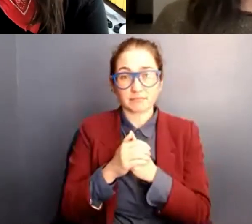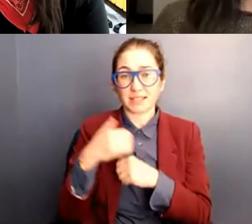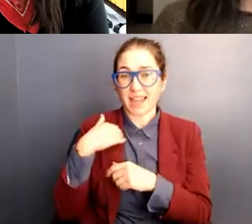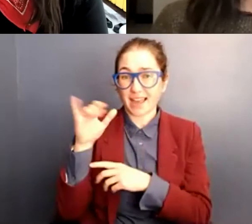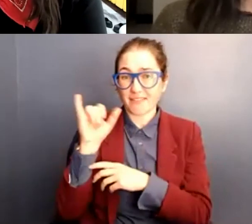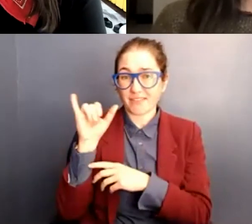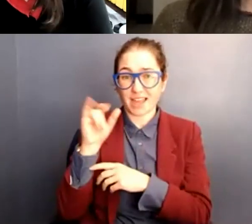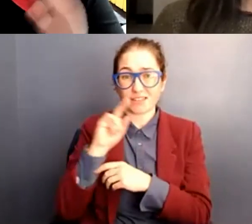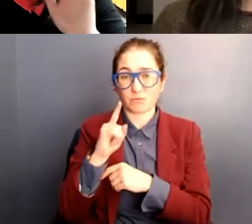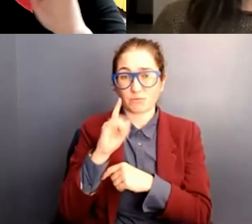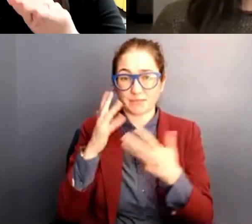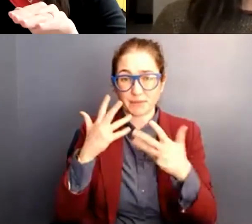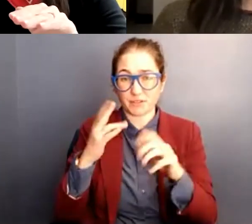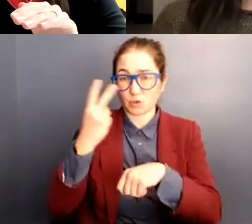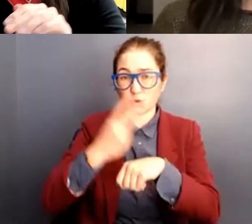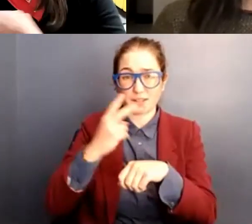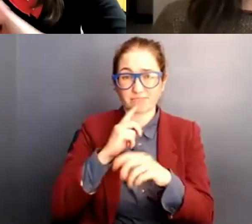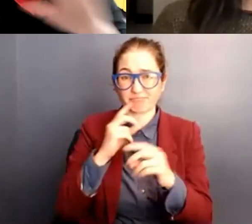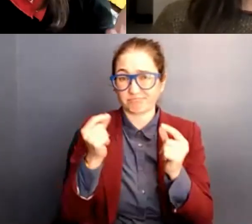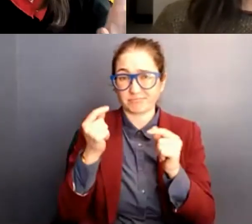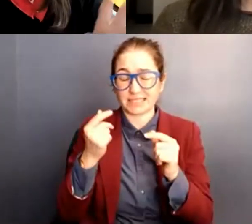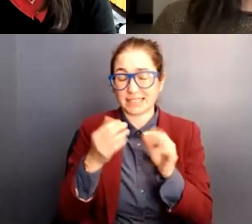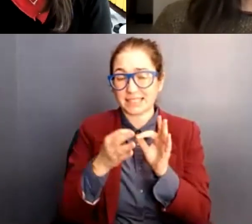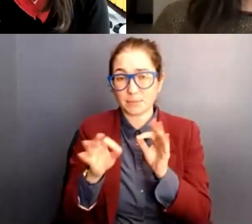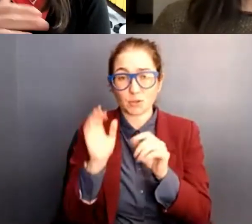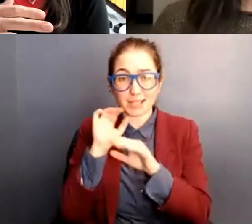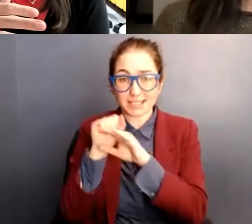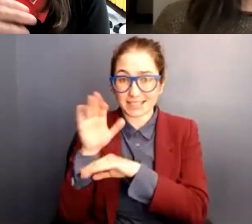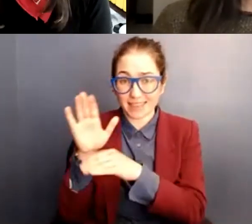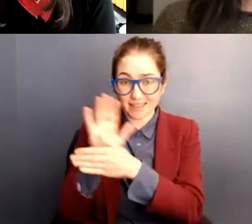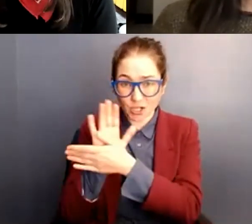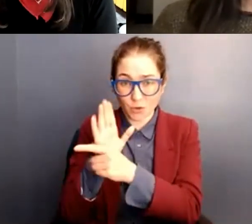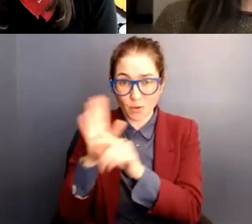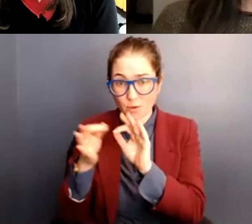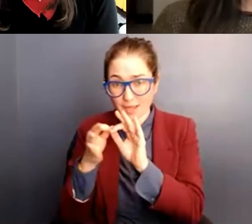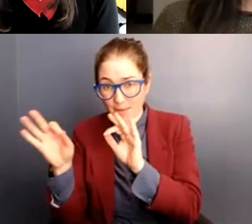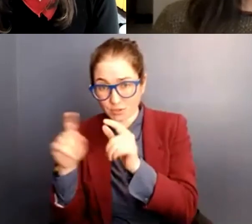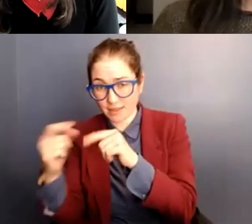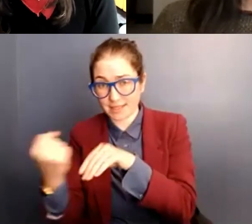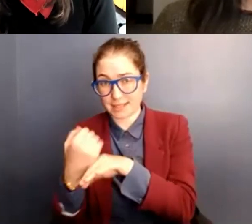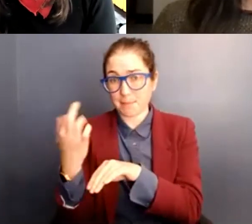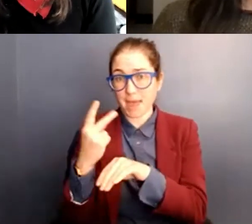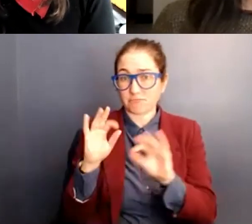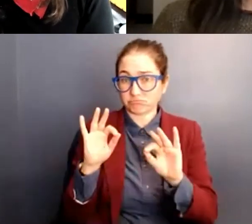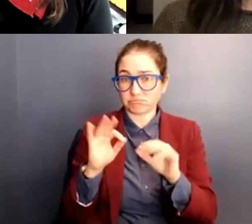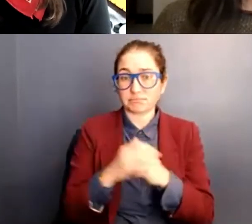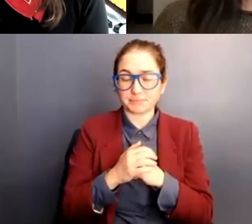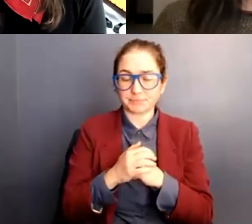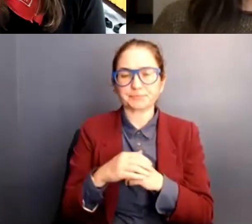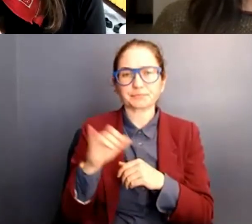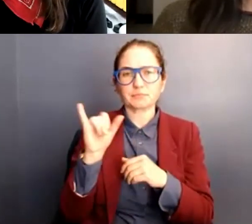thing and send it back to you. Another thing I would recommend is